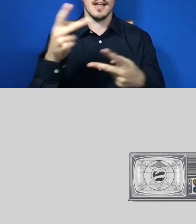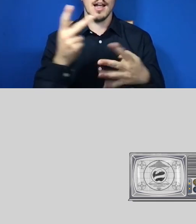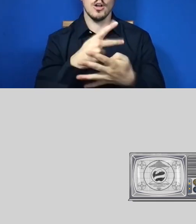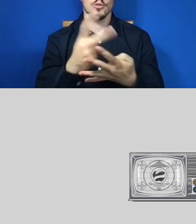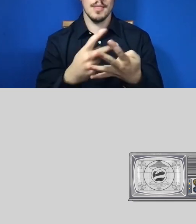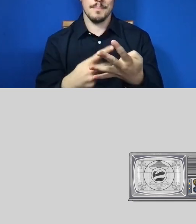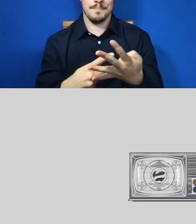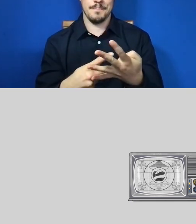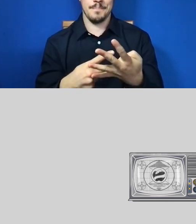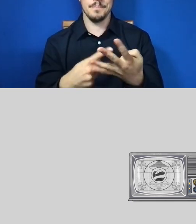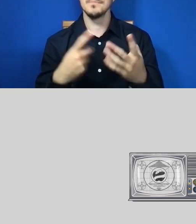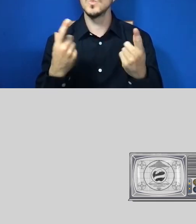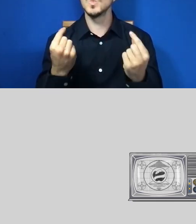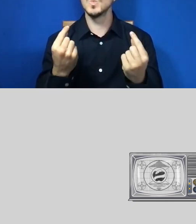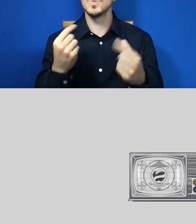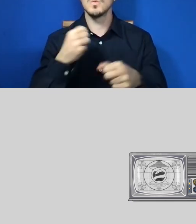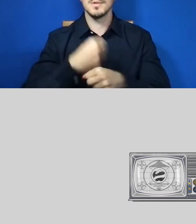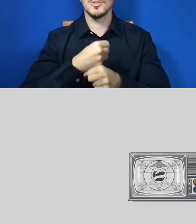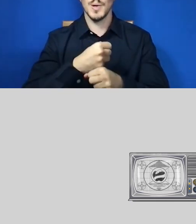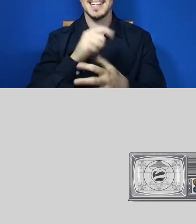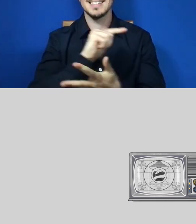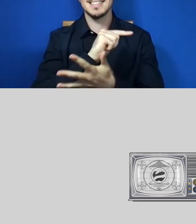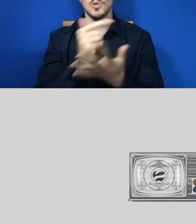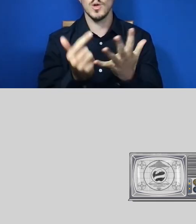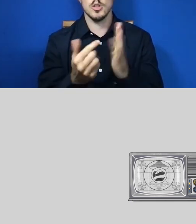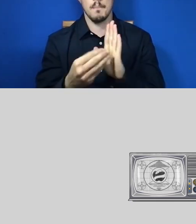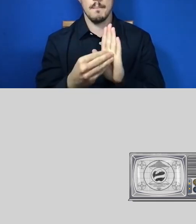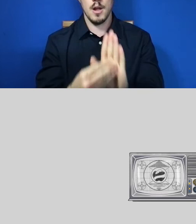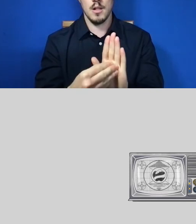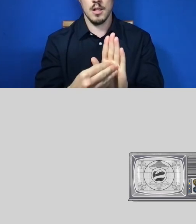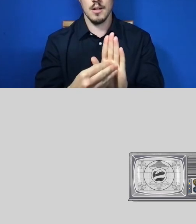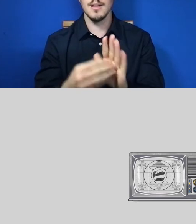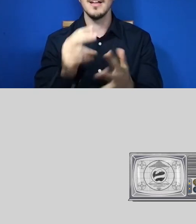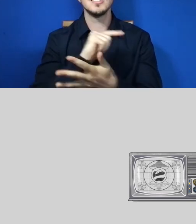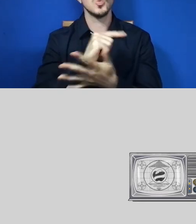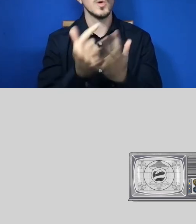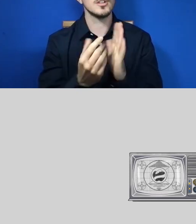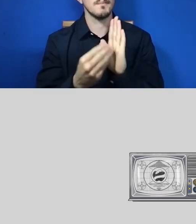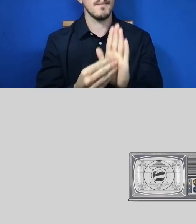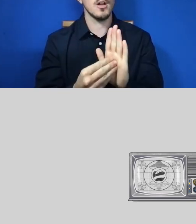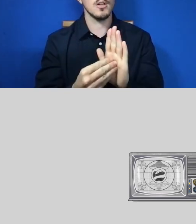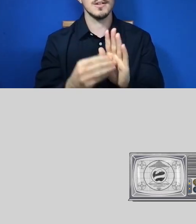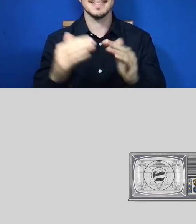To start, we'll be creating a sequential model. A sequential model is a stack of layers